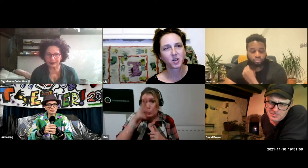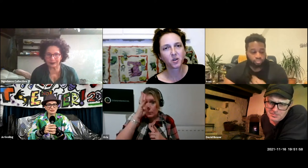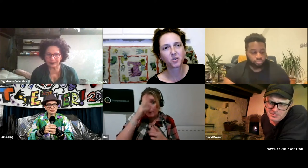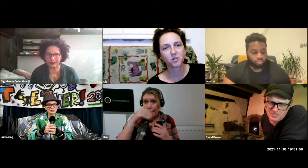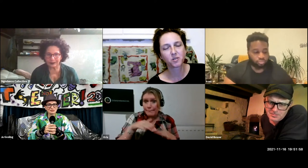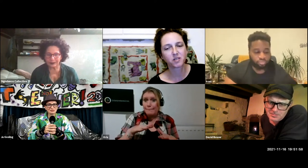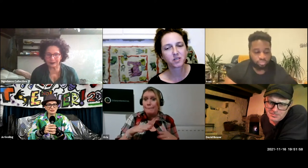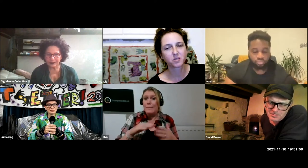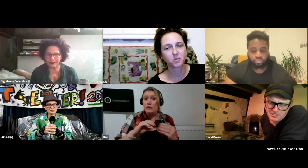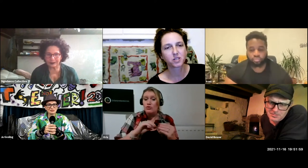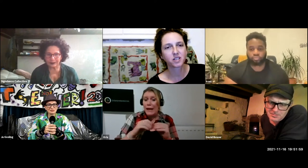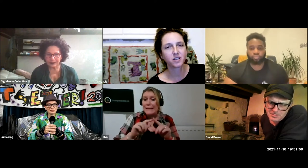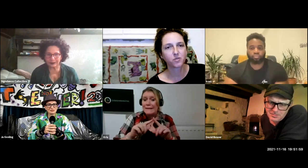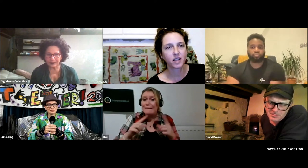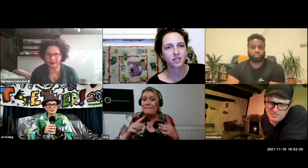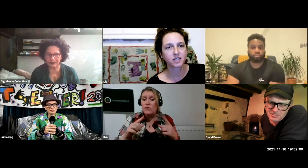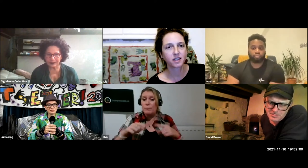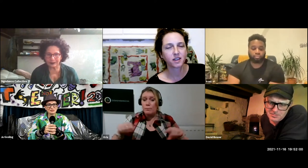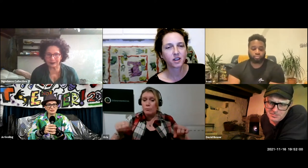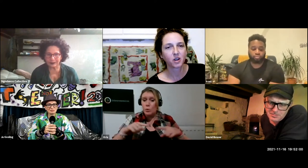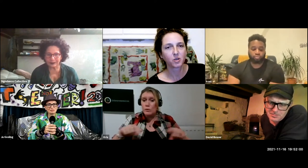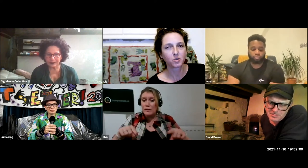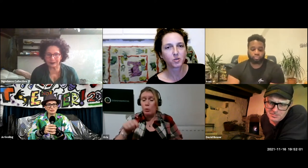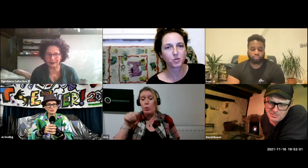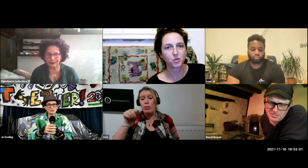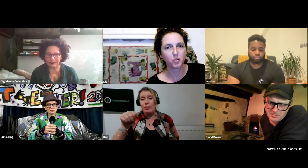so rich